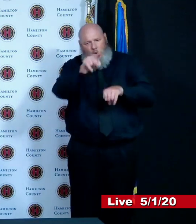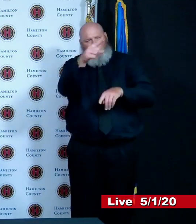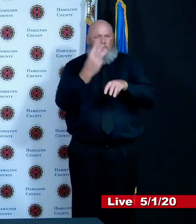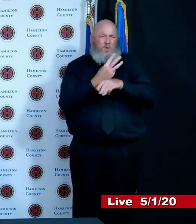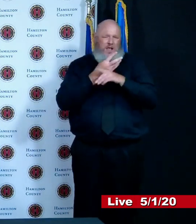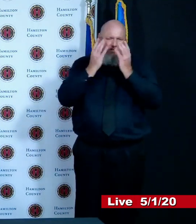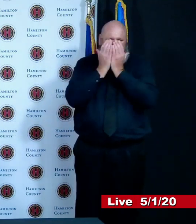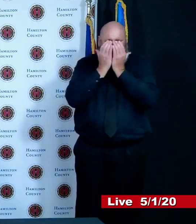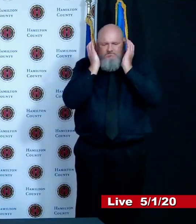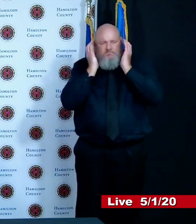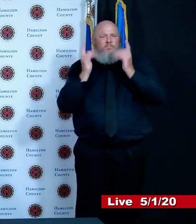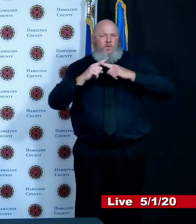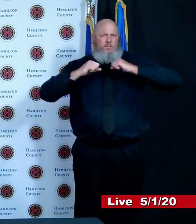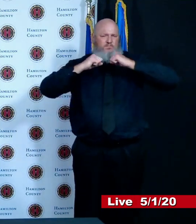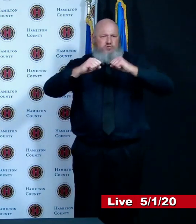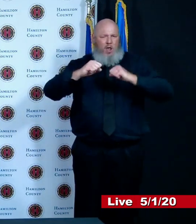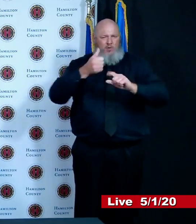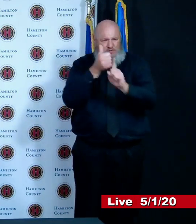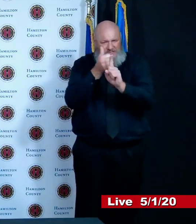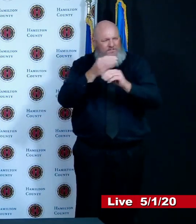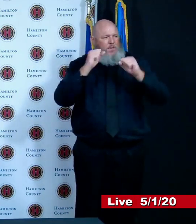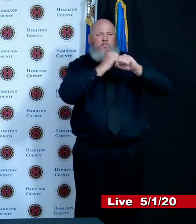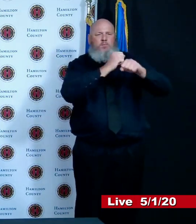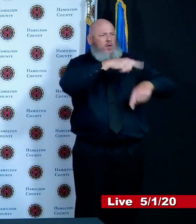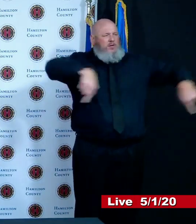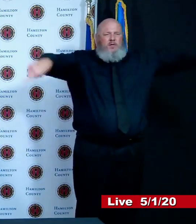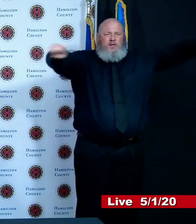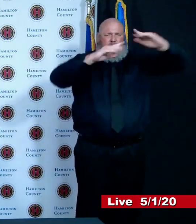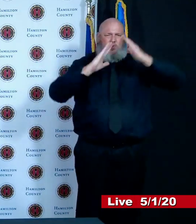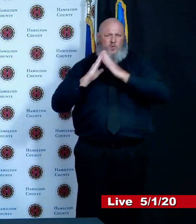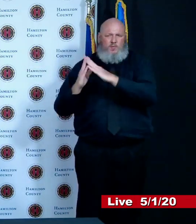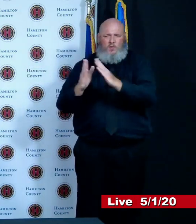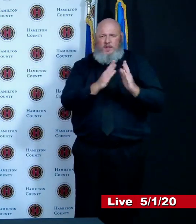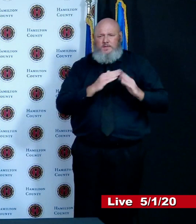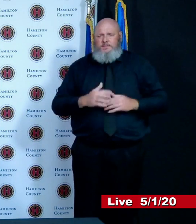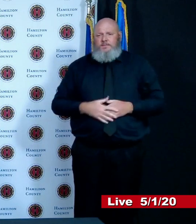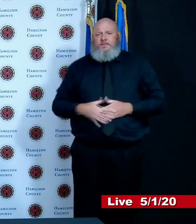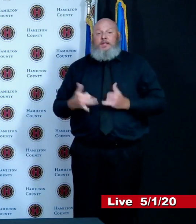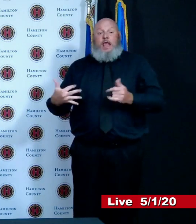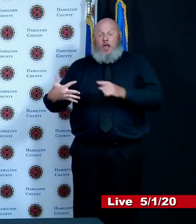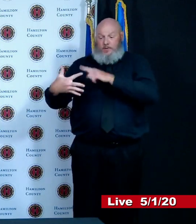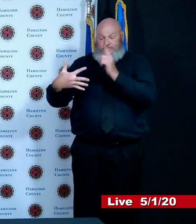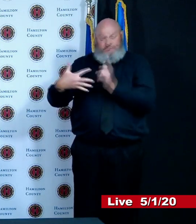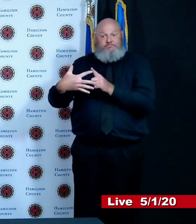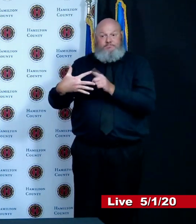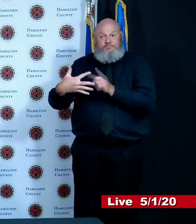and report it to the business but it is an expectation that businesses are checking in to make sure their employees are safe